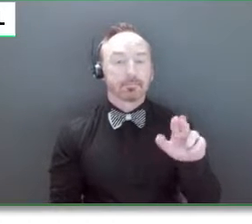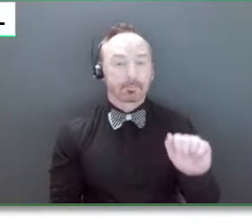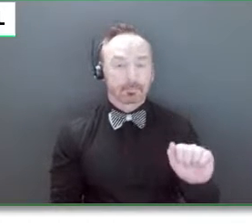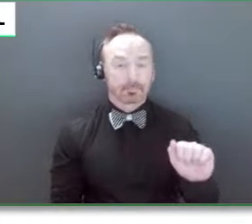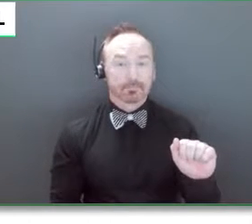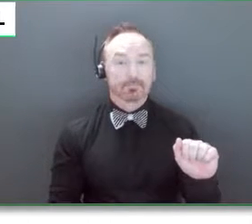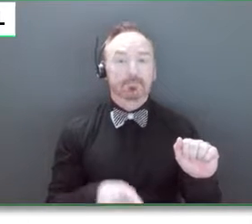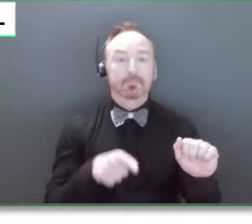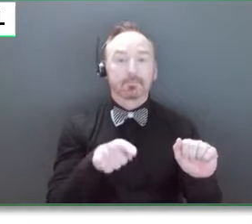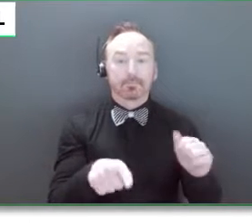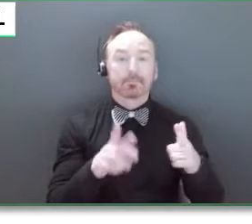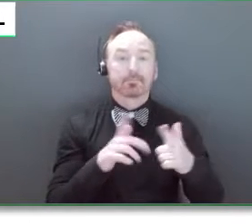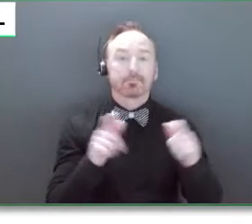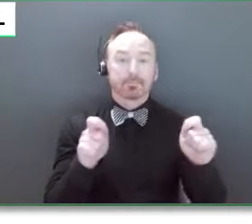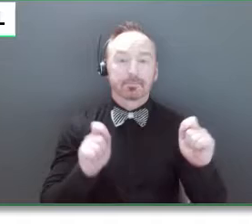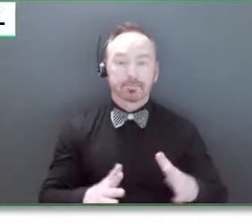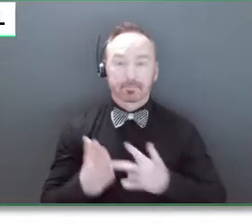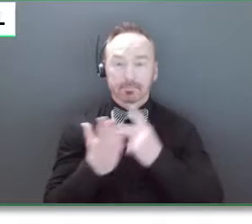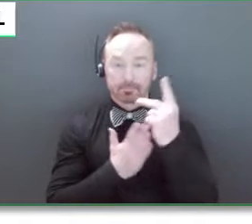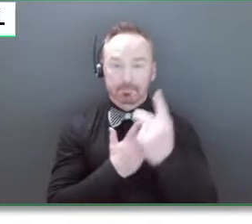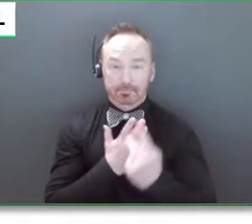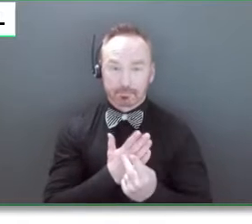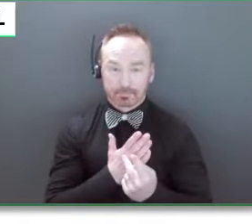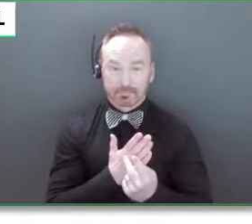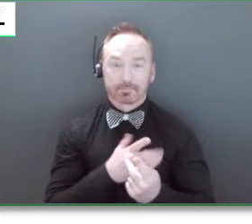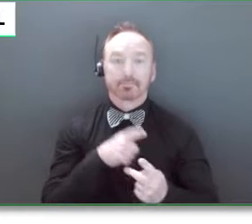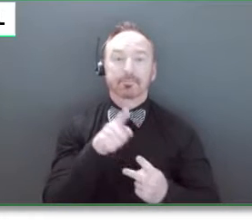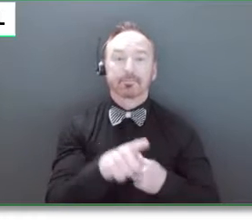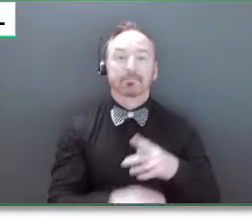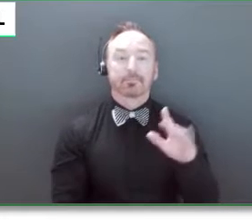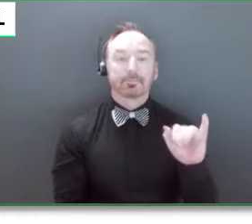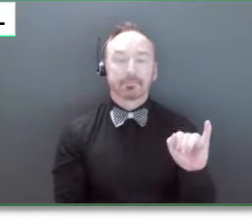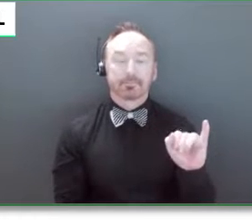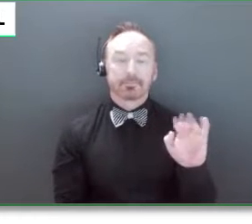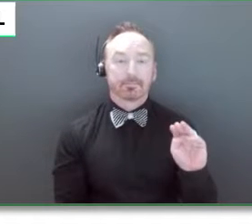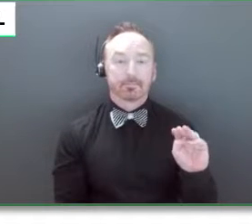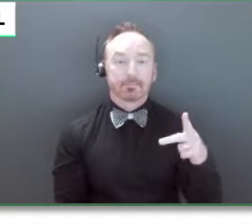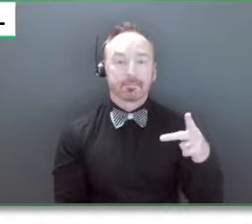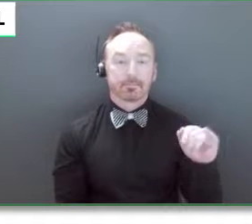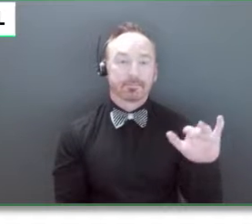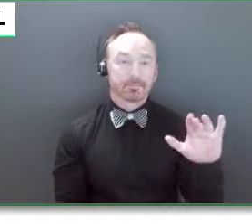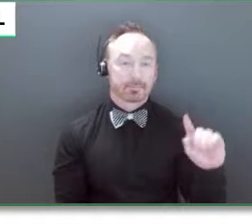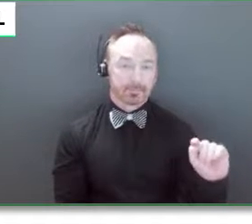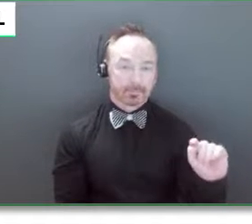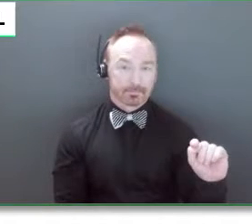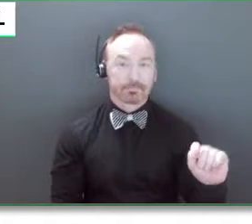British Columbia based charity that removes barriers for people living with disabilities and supports them accessing the nature.